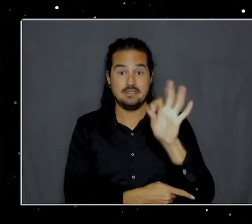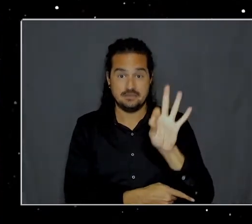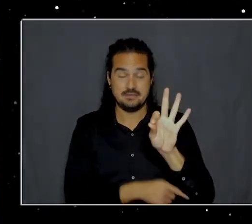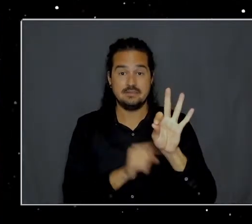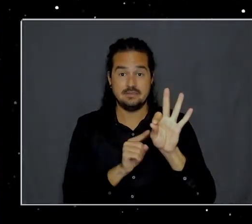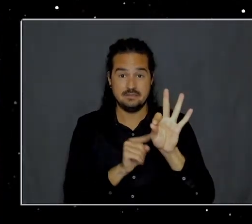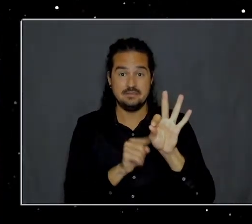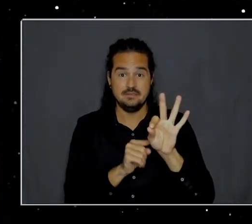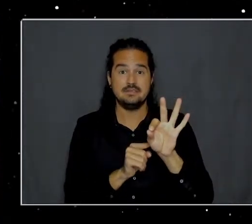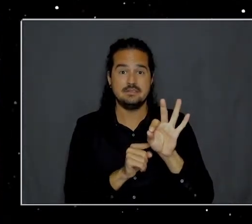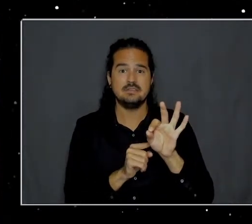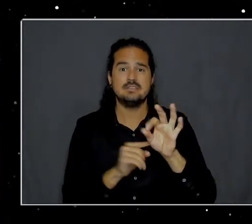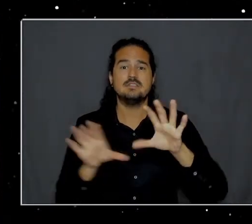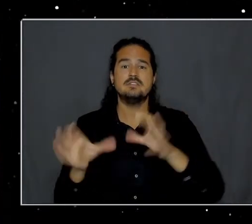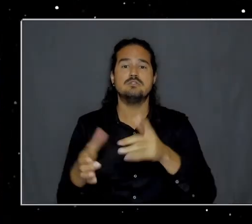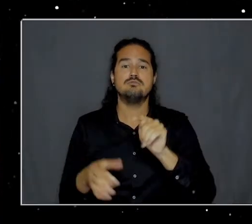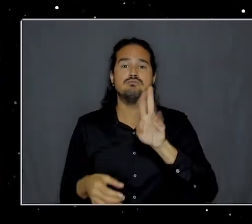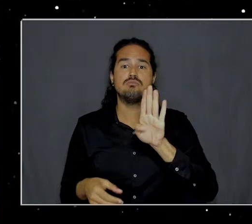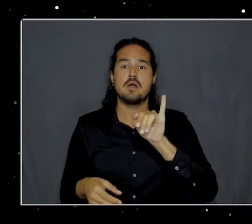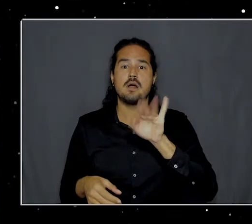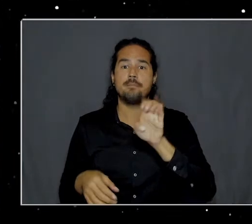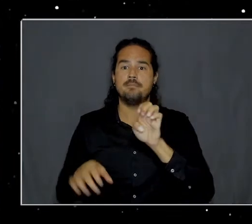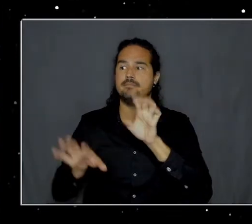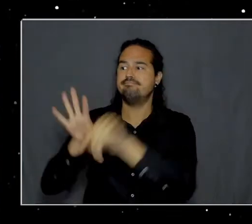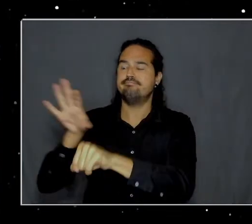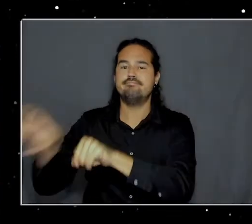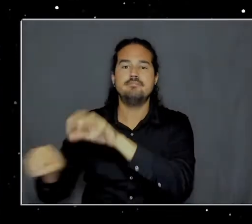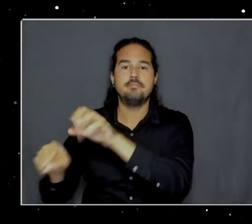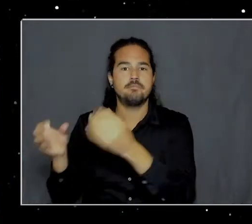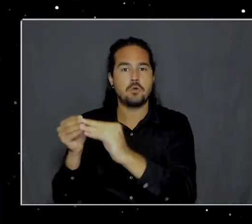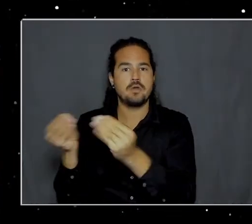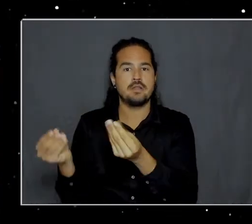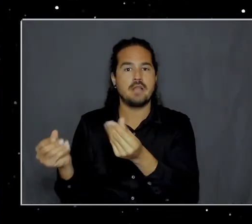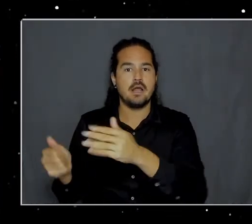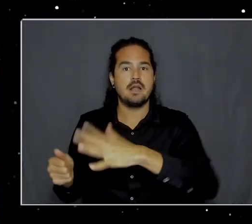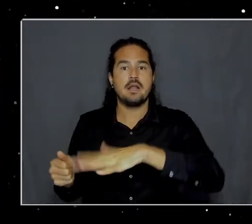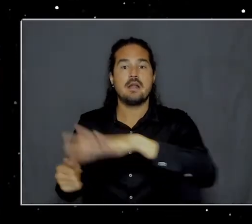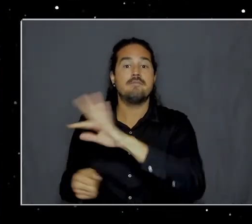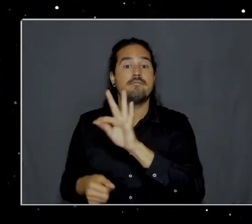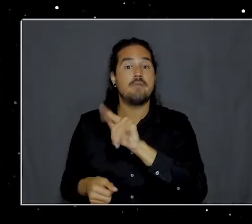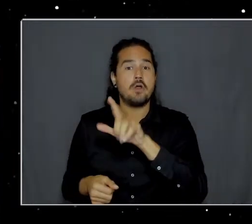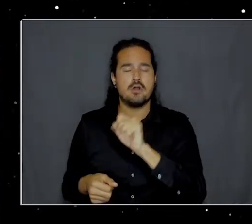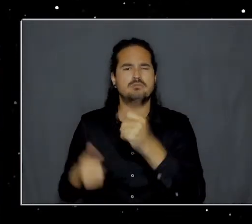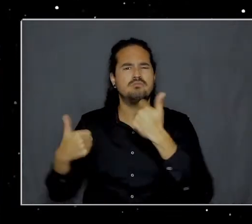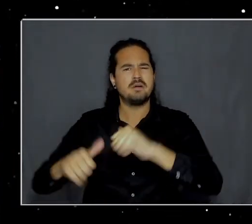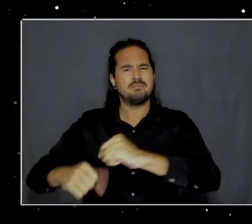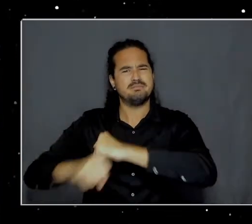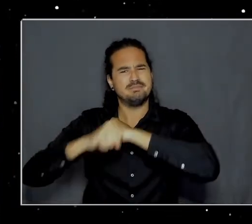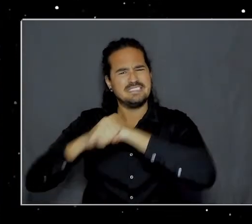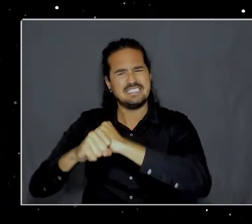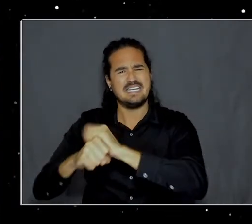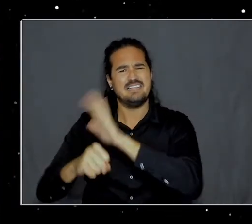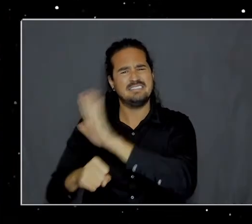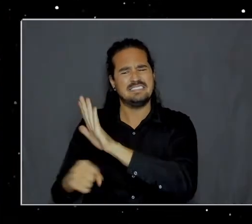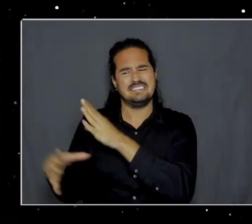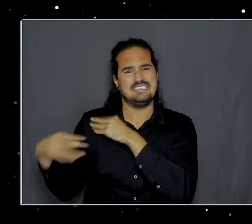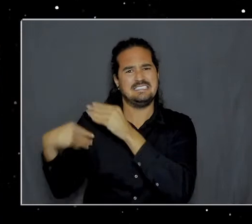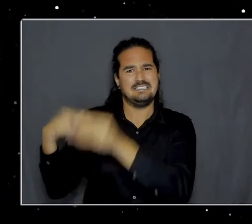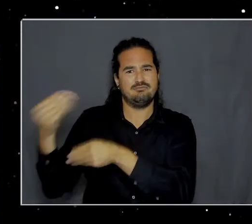EFFORT TO PROTECT AND PRESERVE